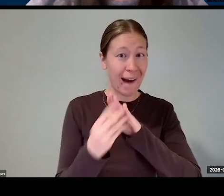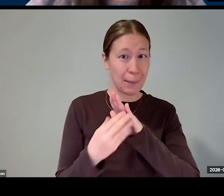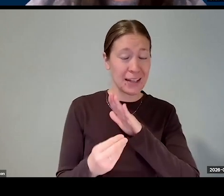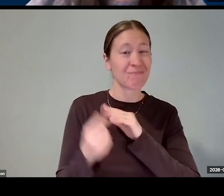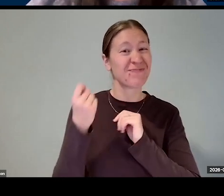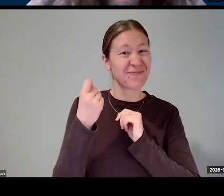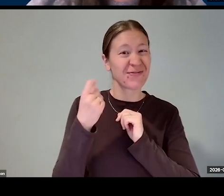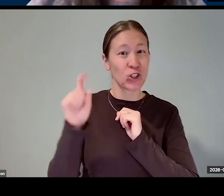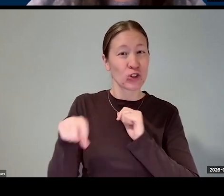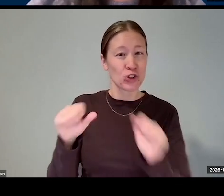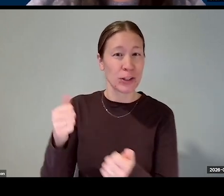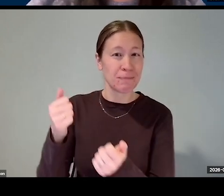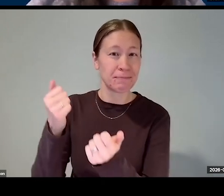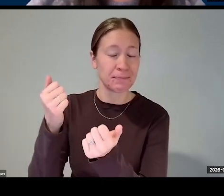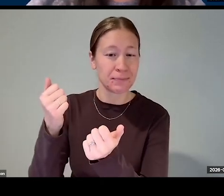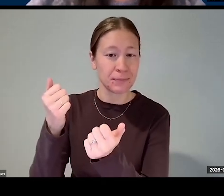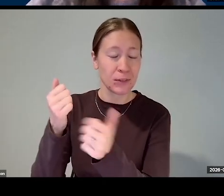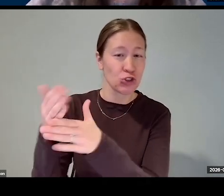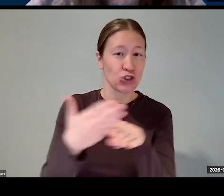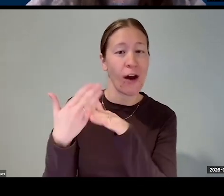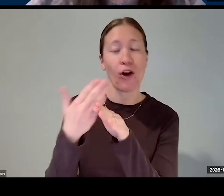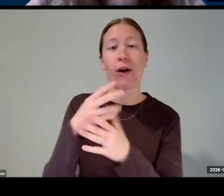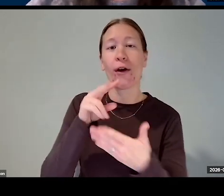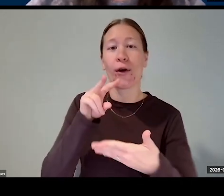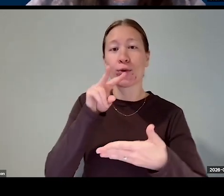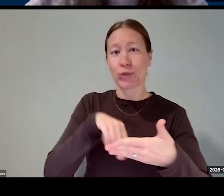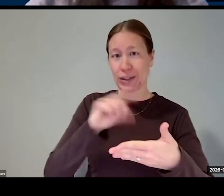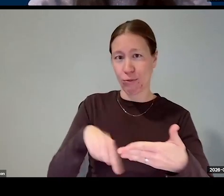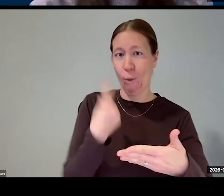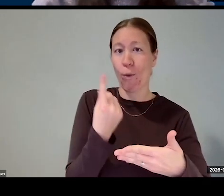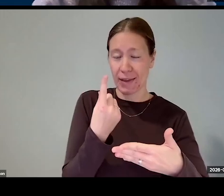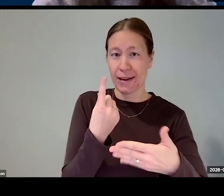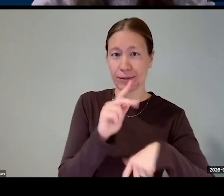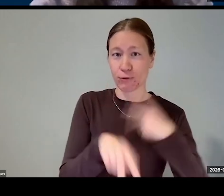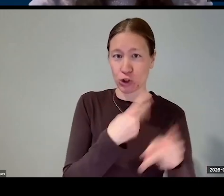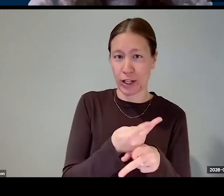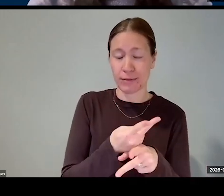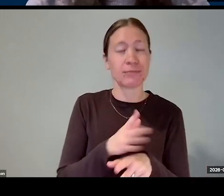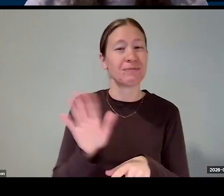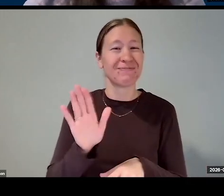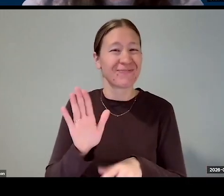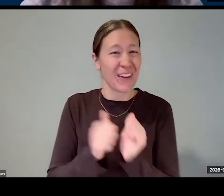a view only version of your Google Slides. So not an exported PDF.